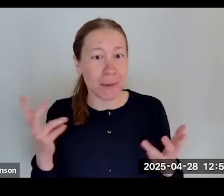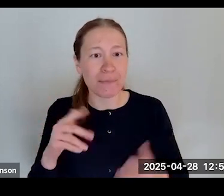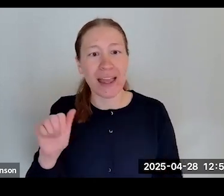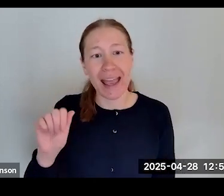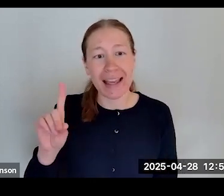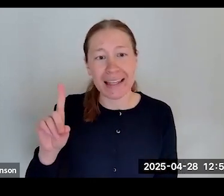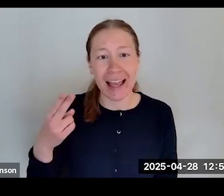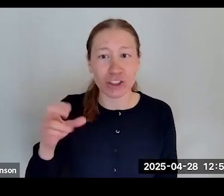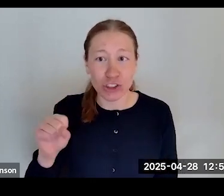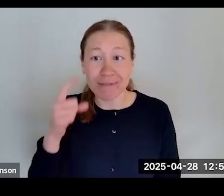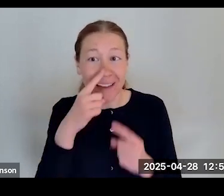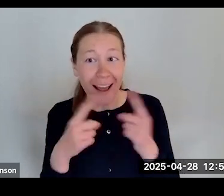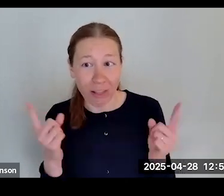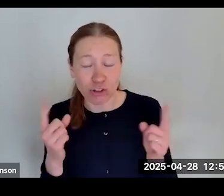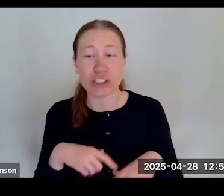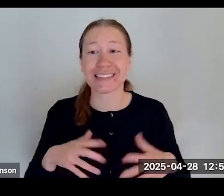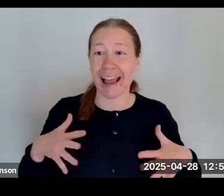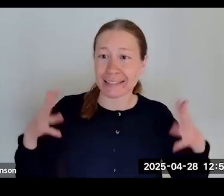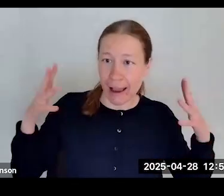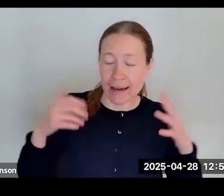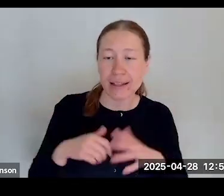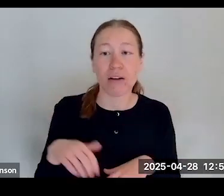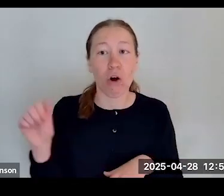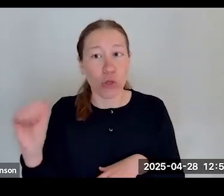allergies, anxiety, arthritis,